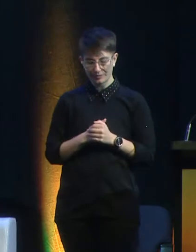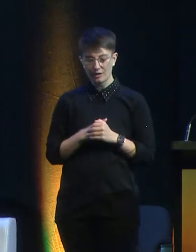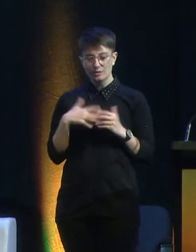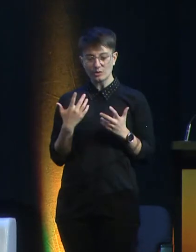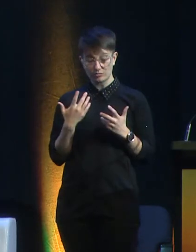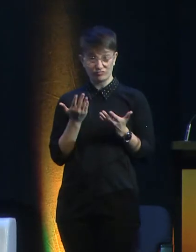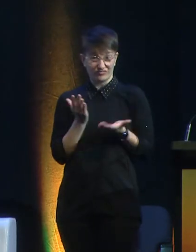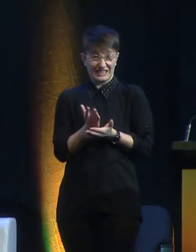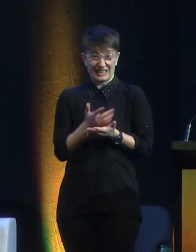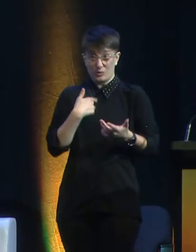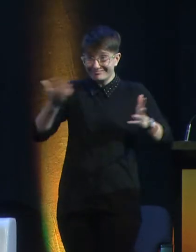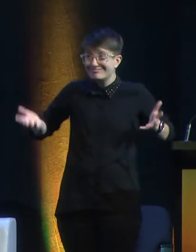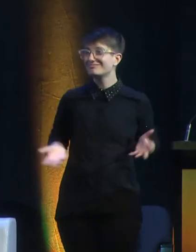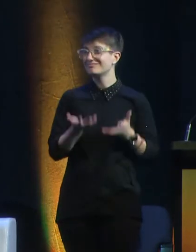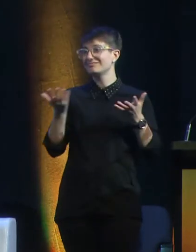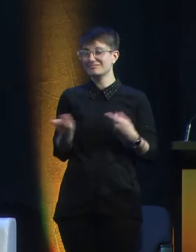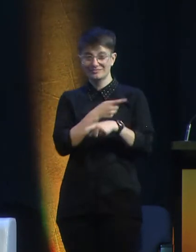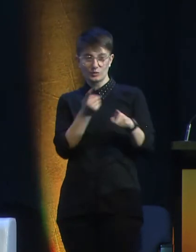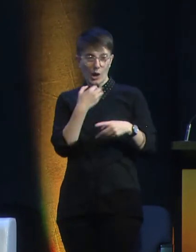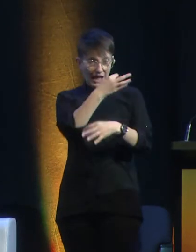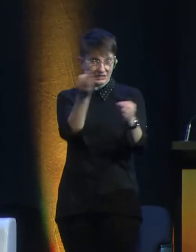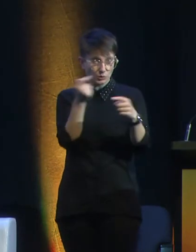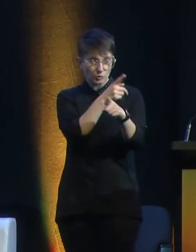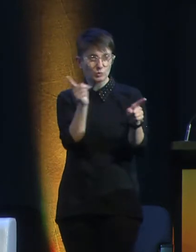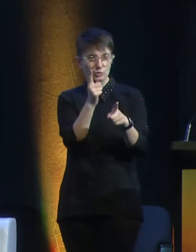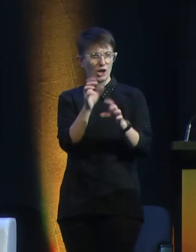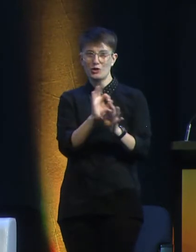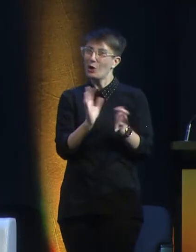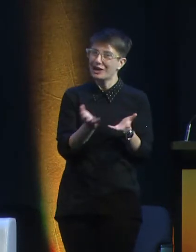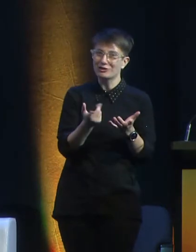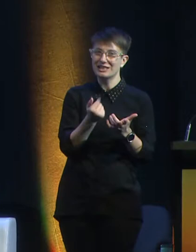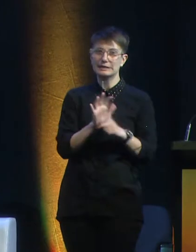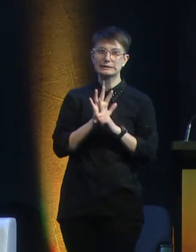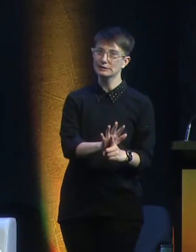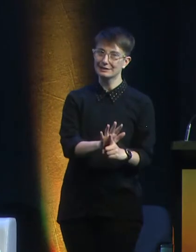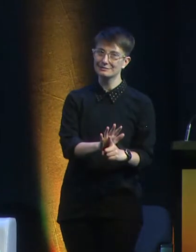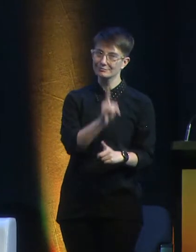and encouraging, more than just encouraging, but insisting that for us to live as people